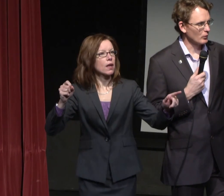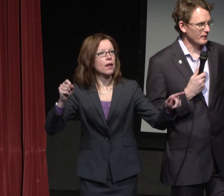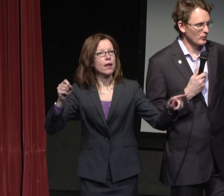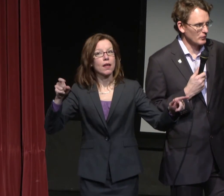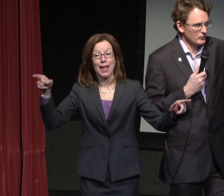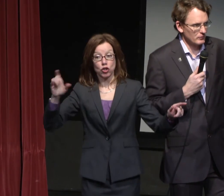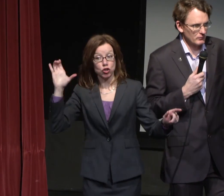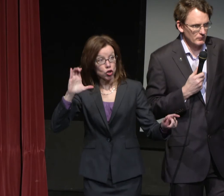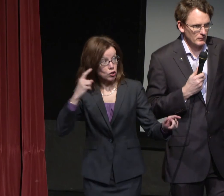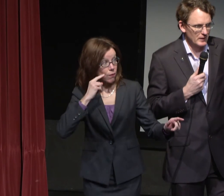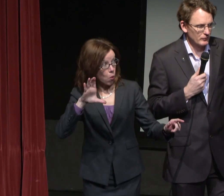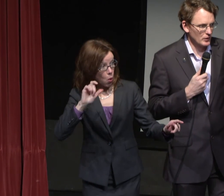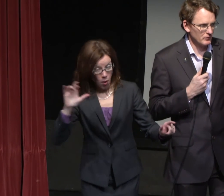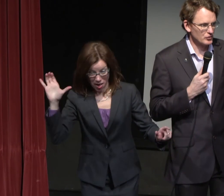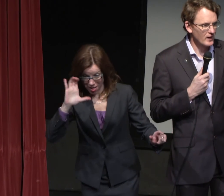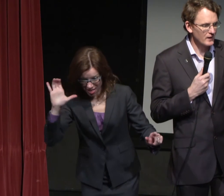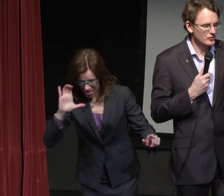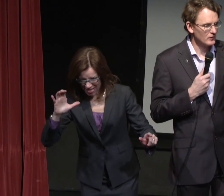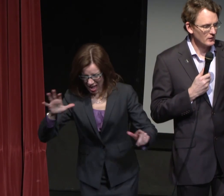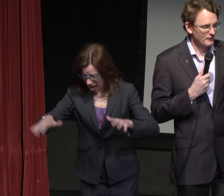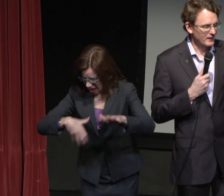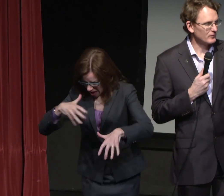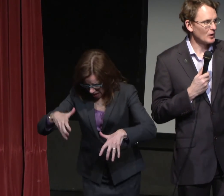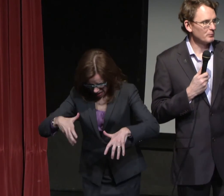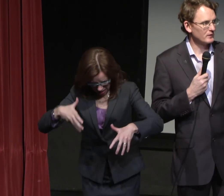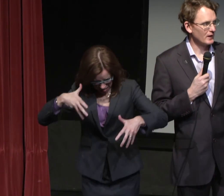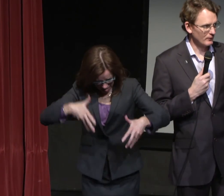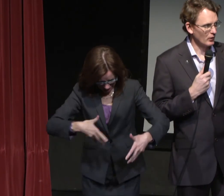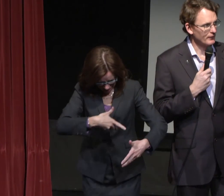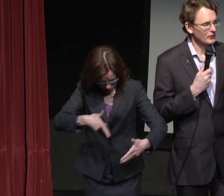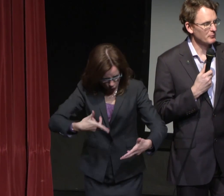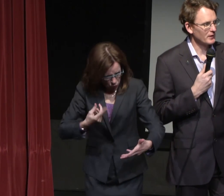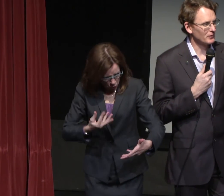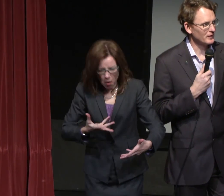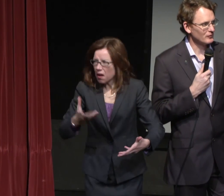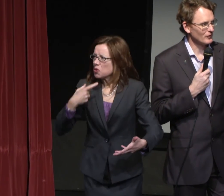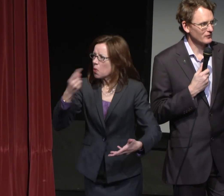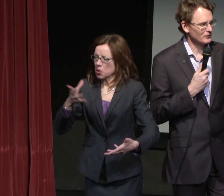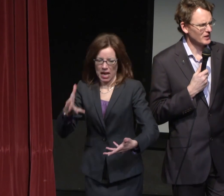they've got all this leftover trash and they can dump it now on the great barrier reef so it's going to die even faster